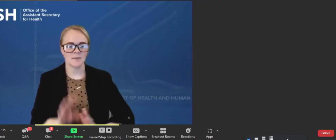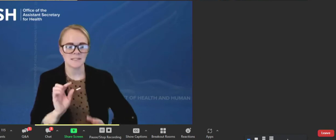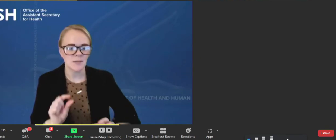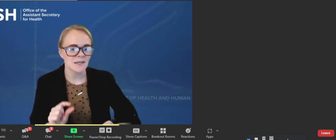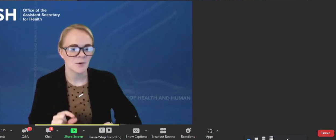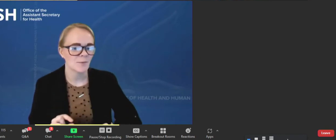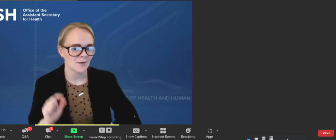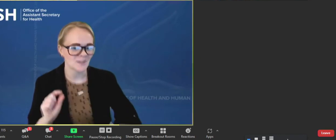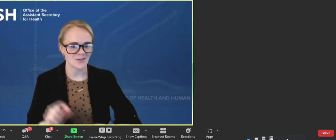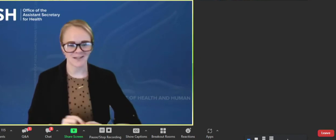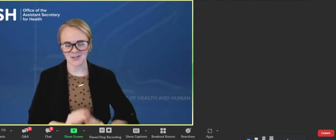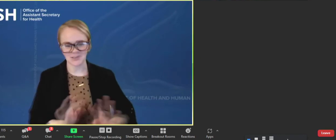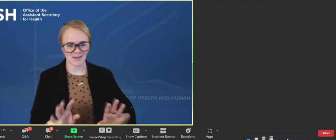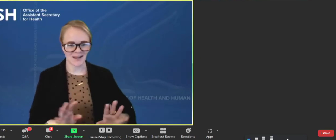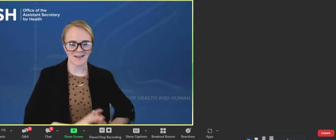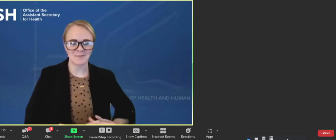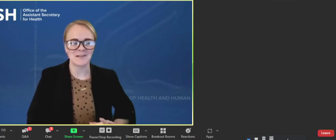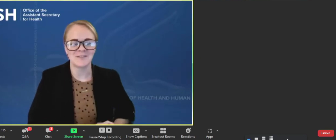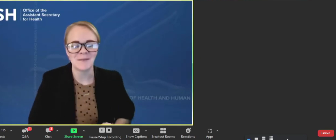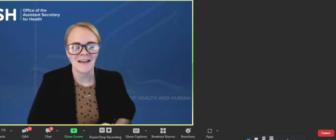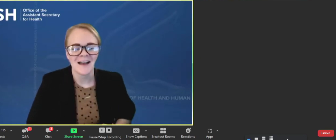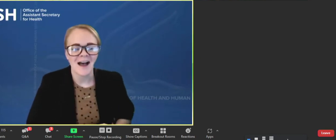I'm going to squeak in one more question, actually, because we've gotten a couple of them.